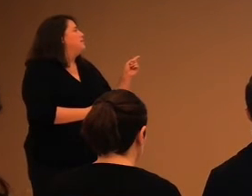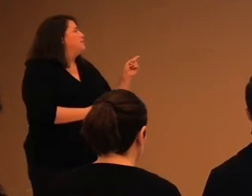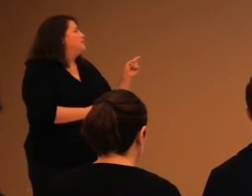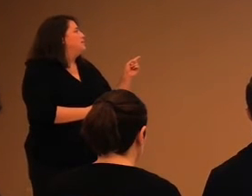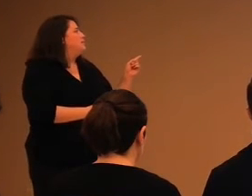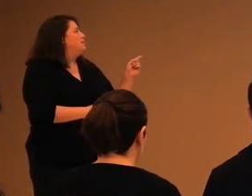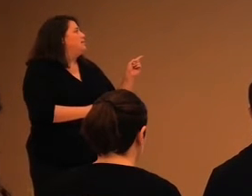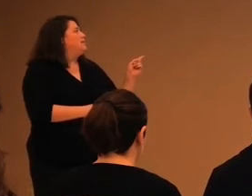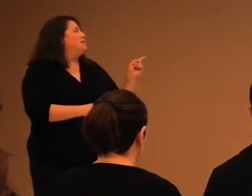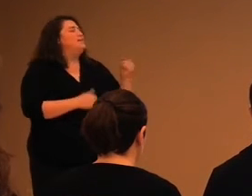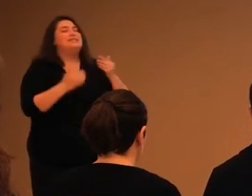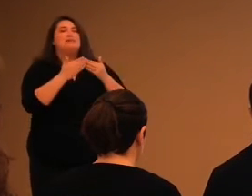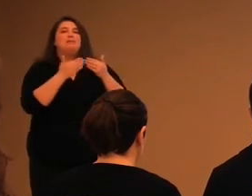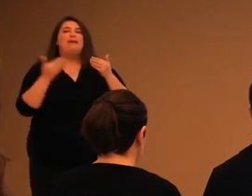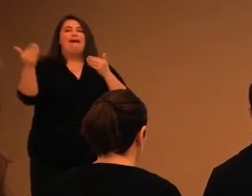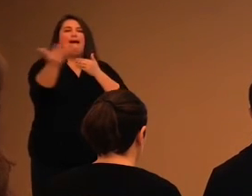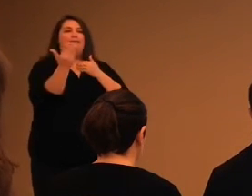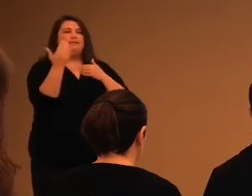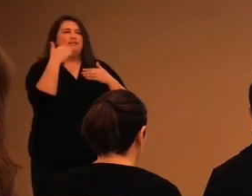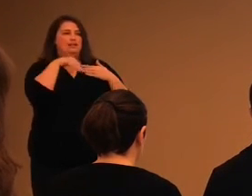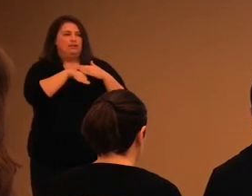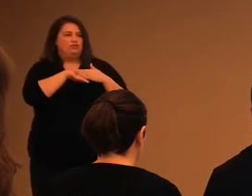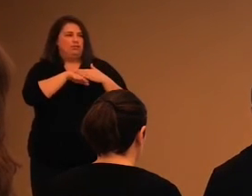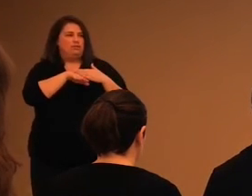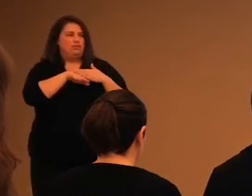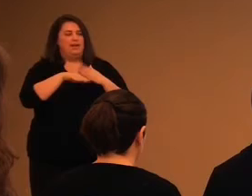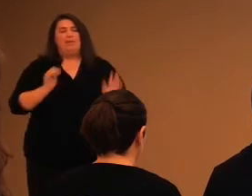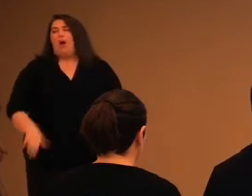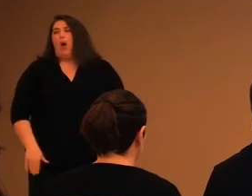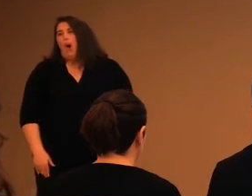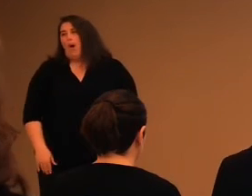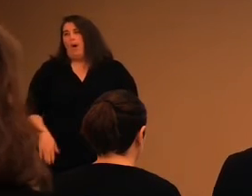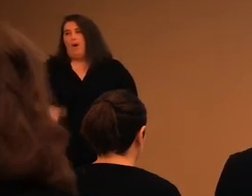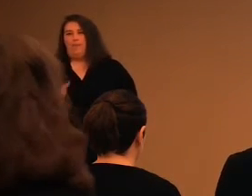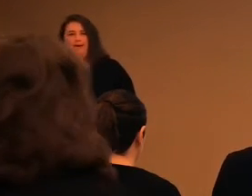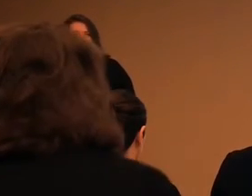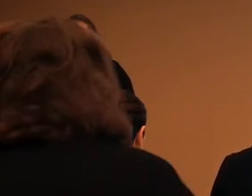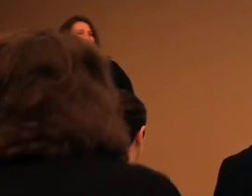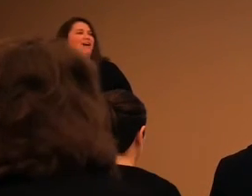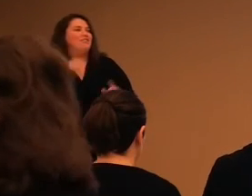Beyond the entrance and I said oh my gosh, that's what we're doing we're moving indoors